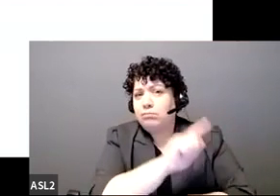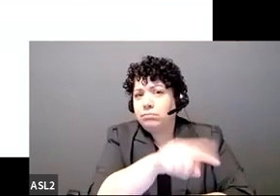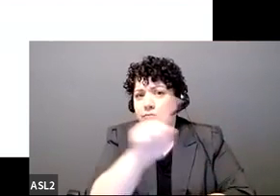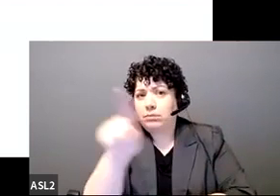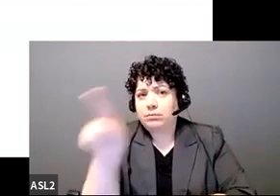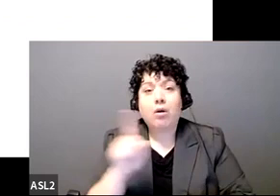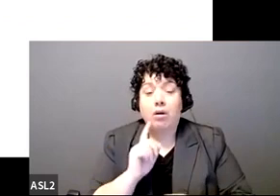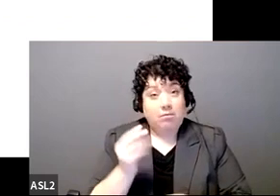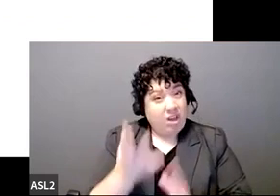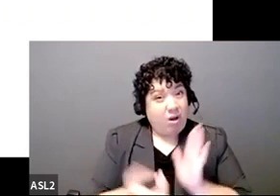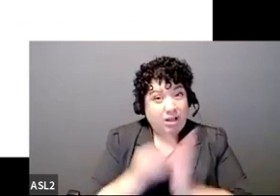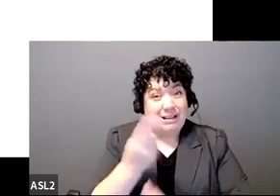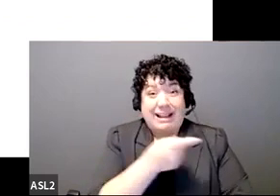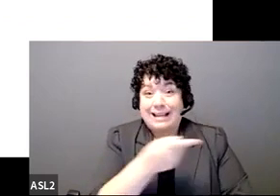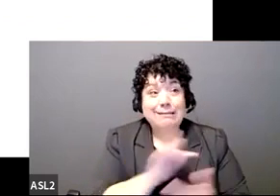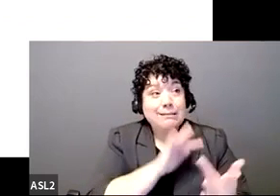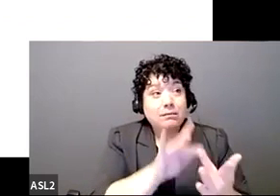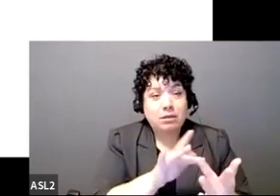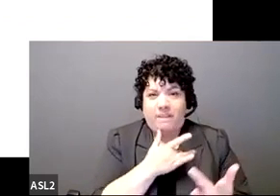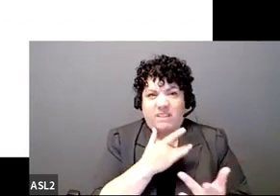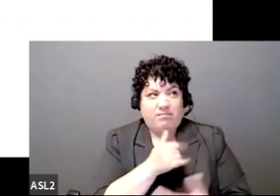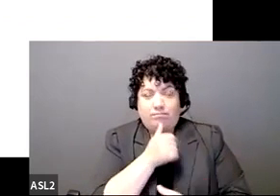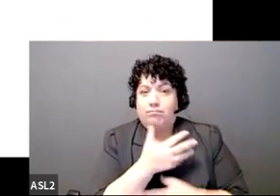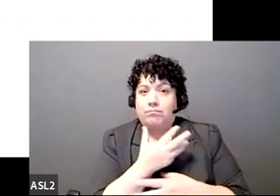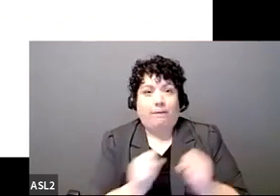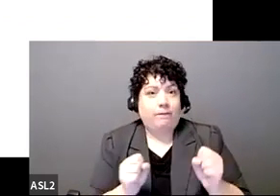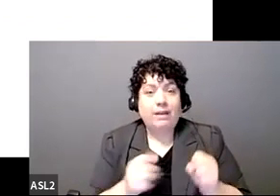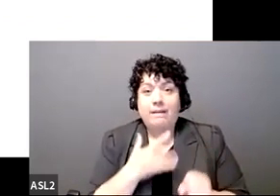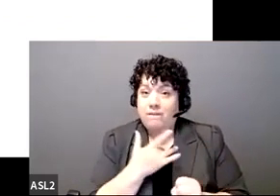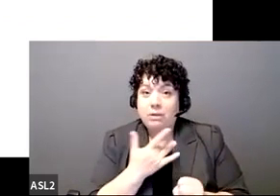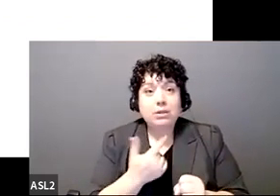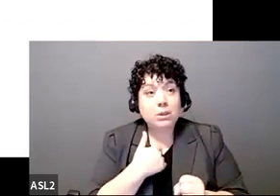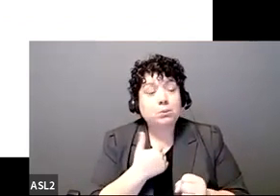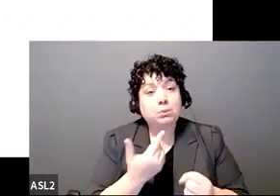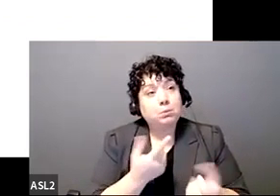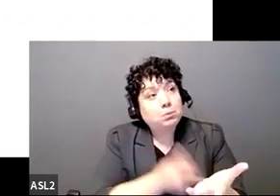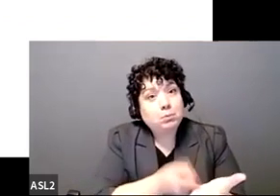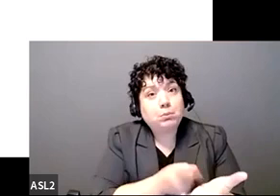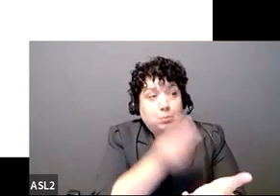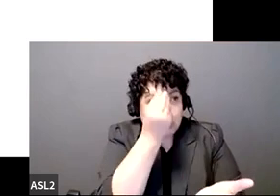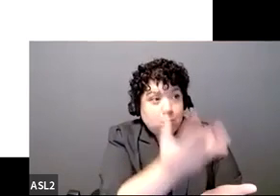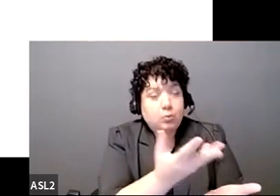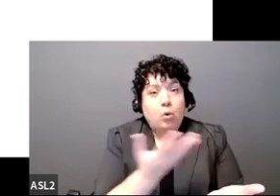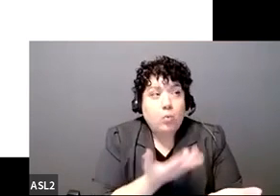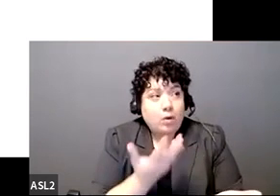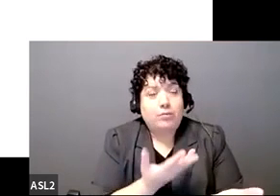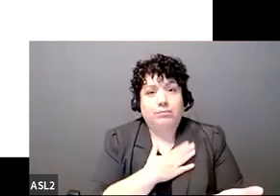he didn't feel safe he didn't feel like he could tell them what was going on and one thing he loved